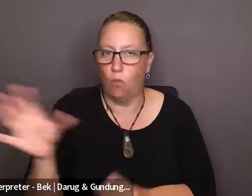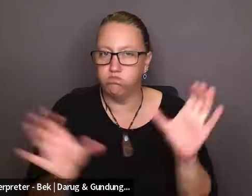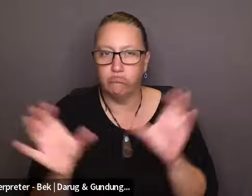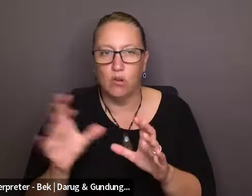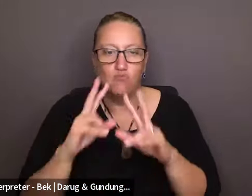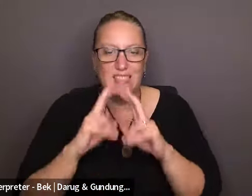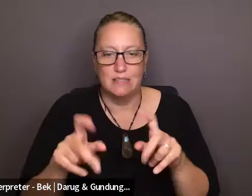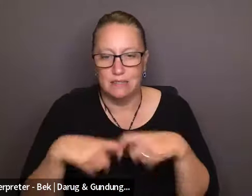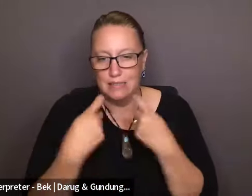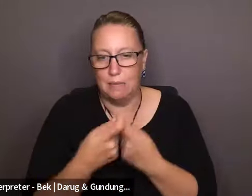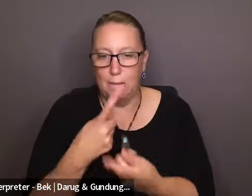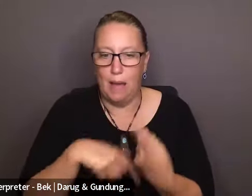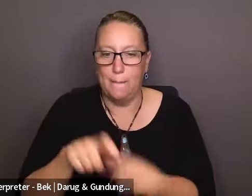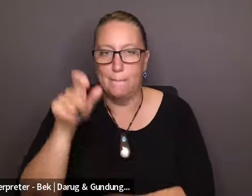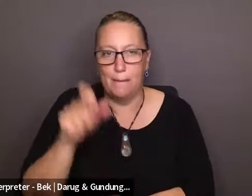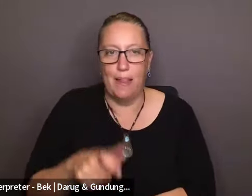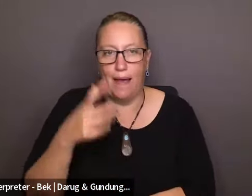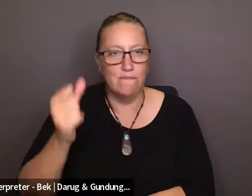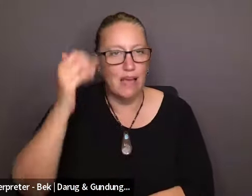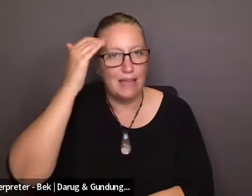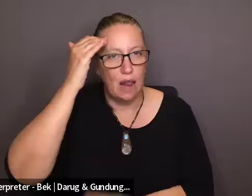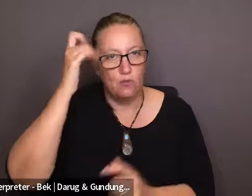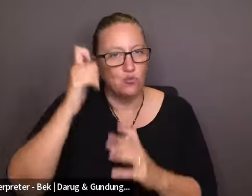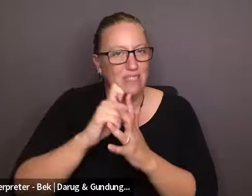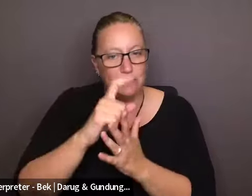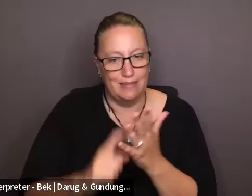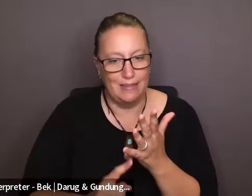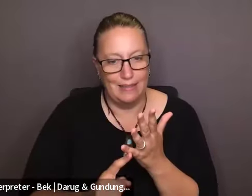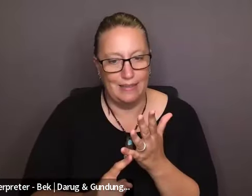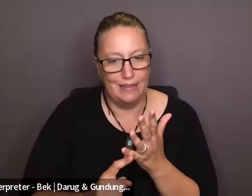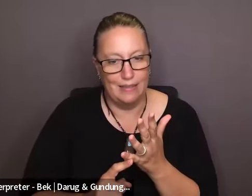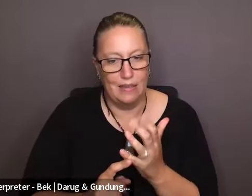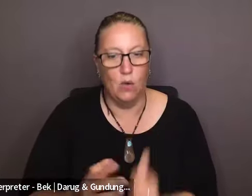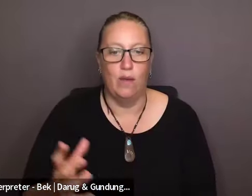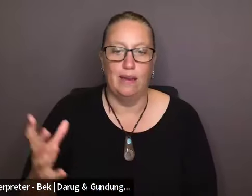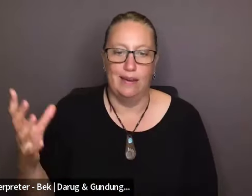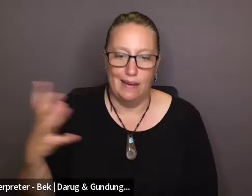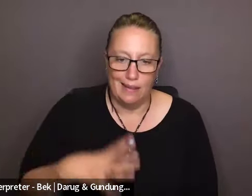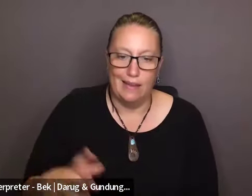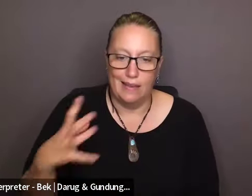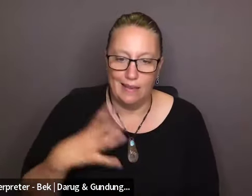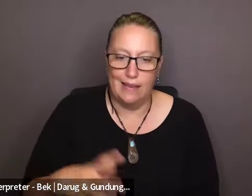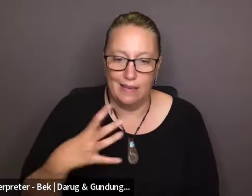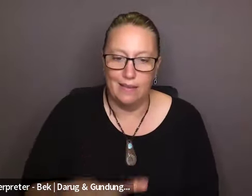composition of the research team. So if you're doing a research - or you're looking to pull together a